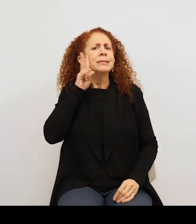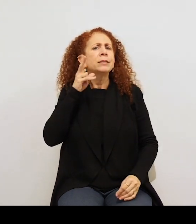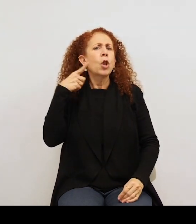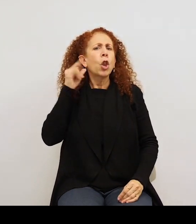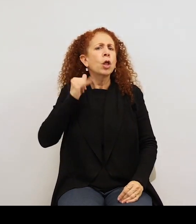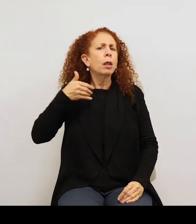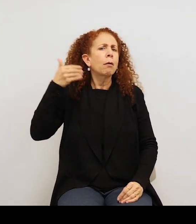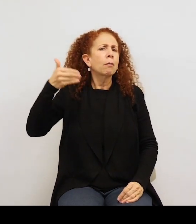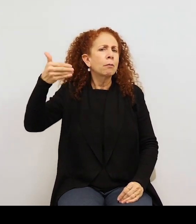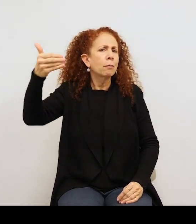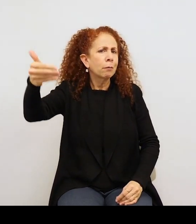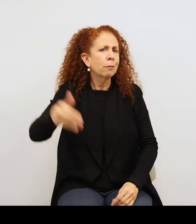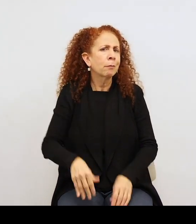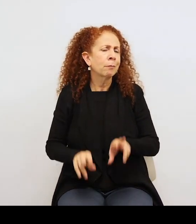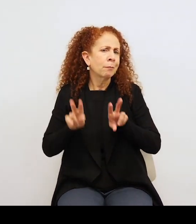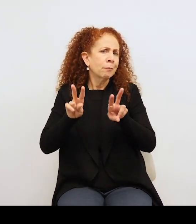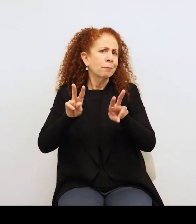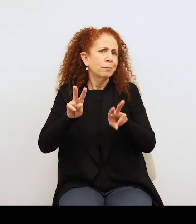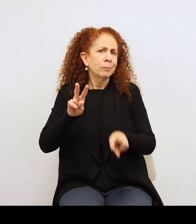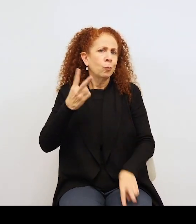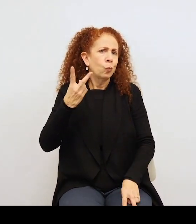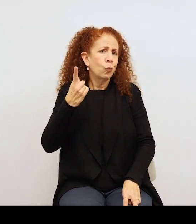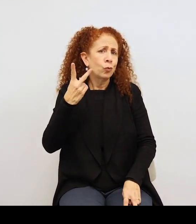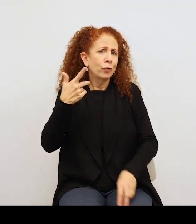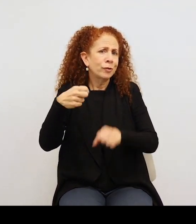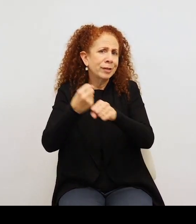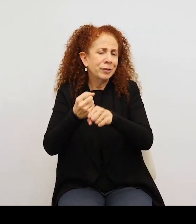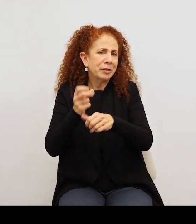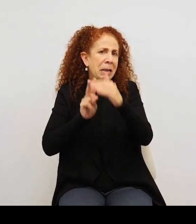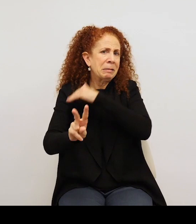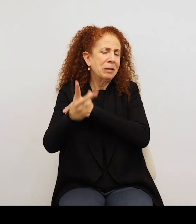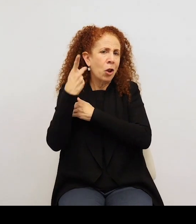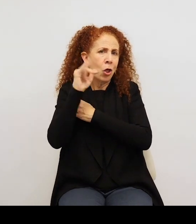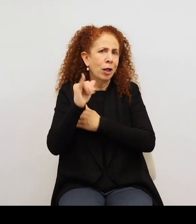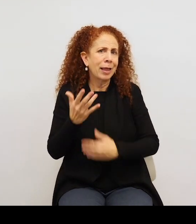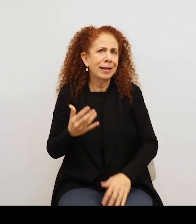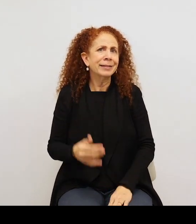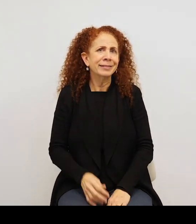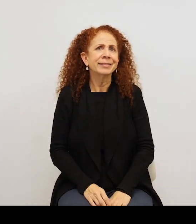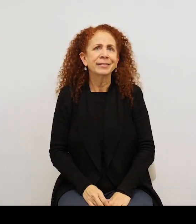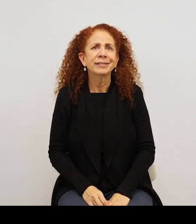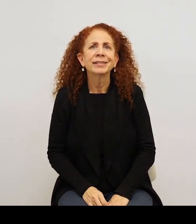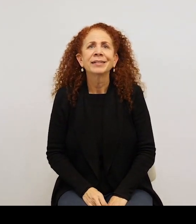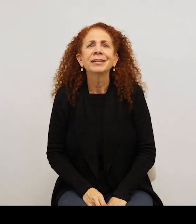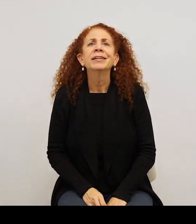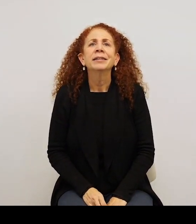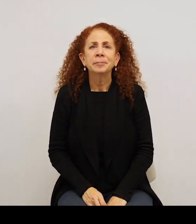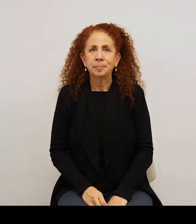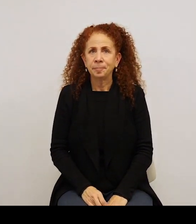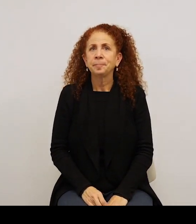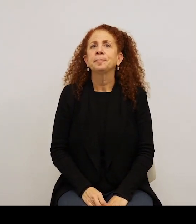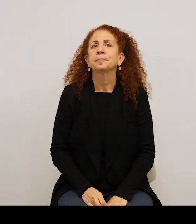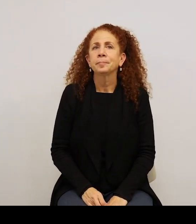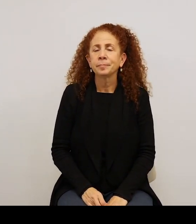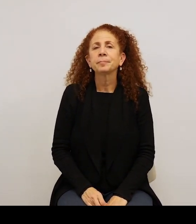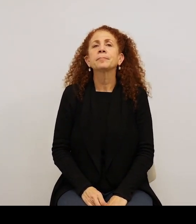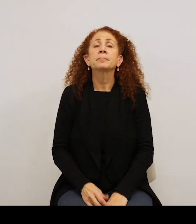like within a couple of years. And there was a new wall put in to keep away a little bit the noise from the street.